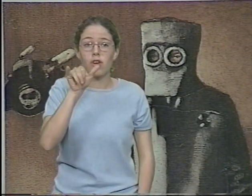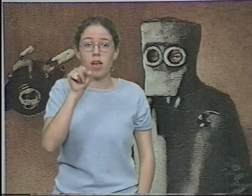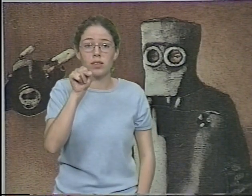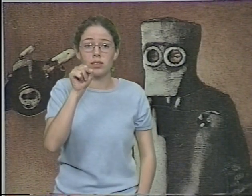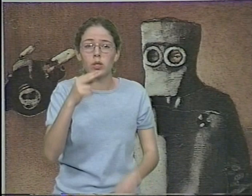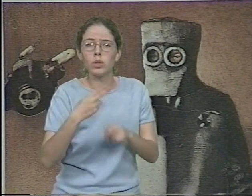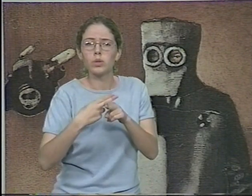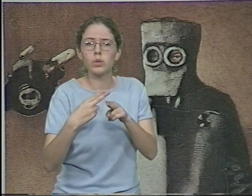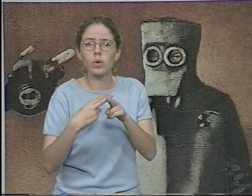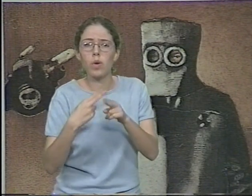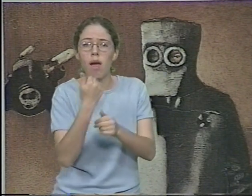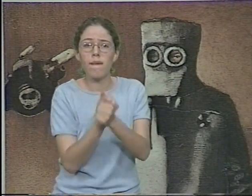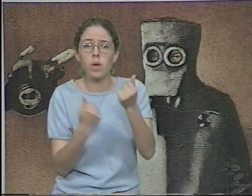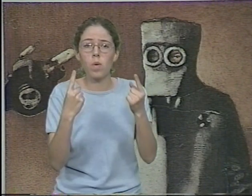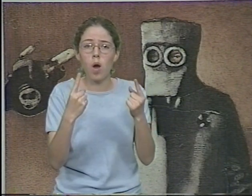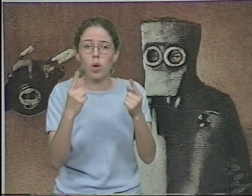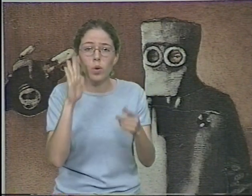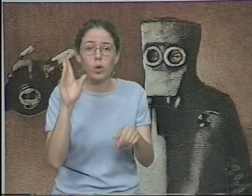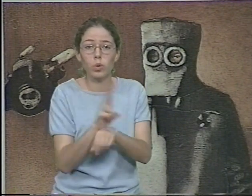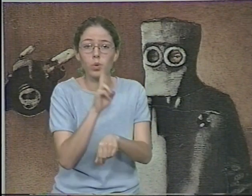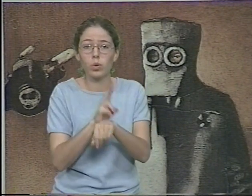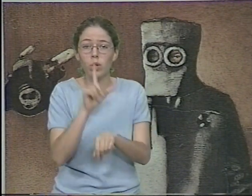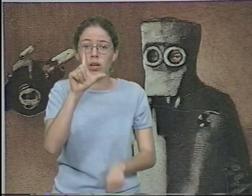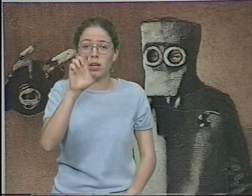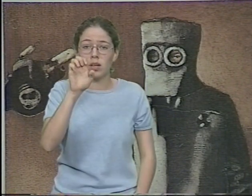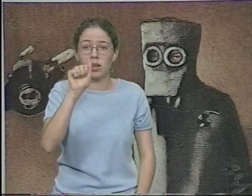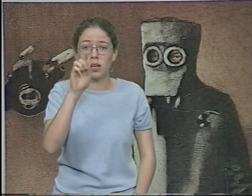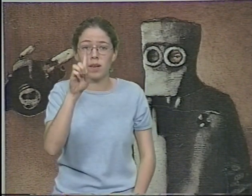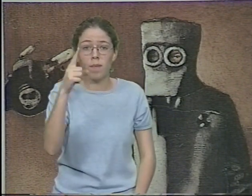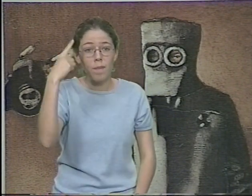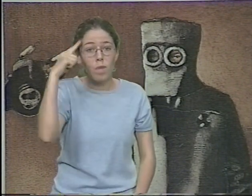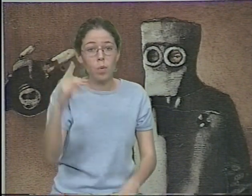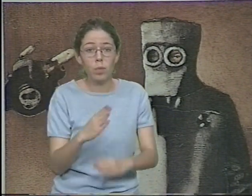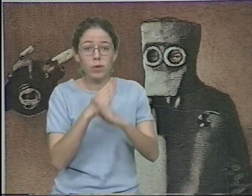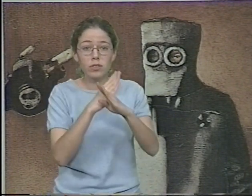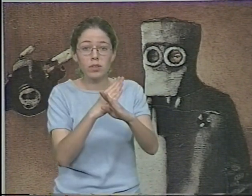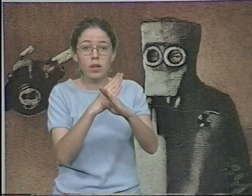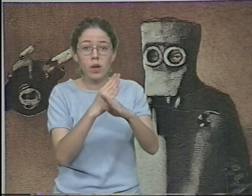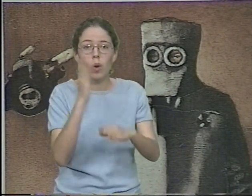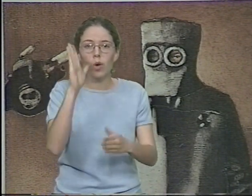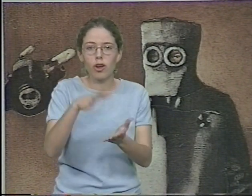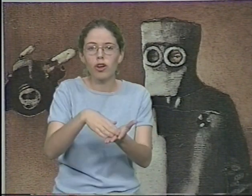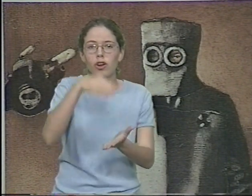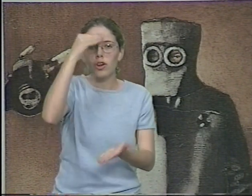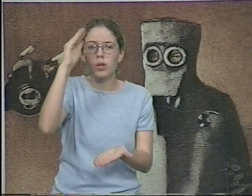Soon everyone would use lead for protection. They would also learn to lower the exposure time